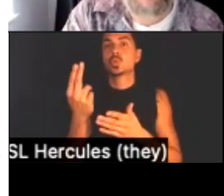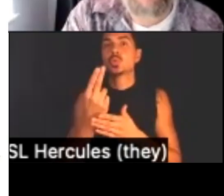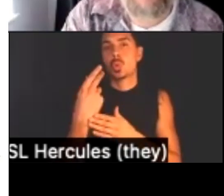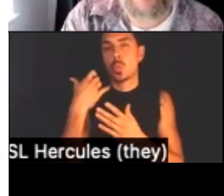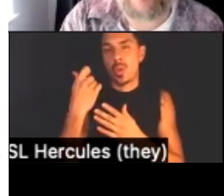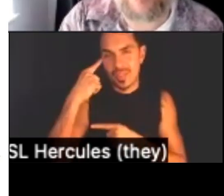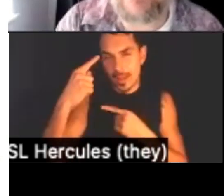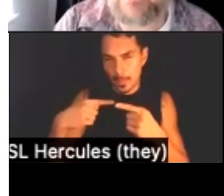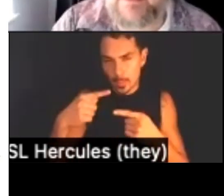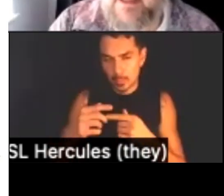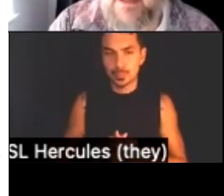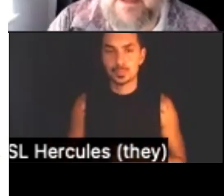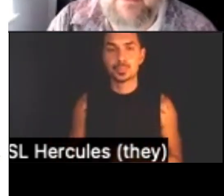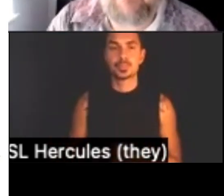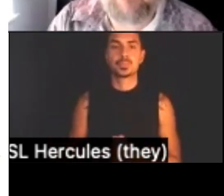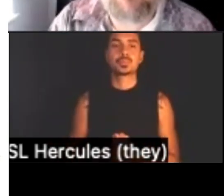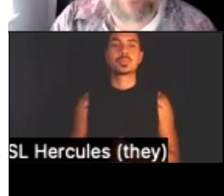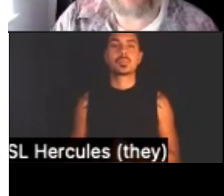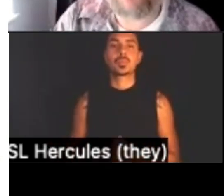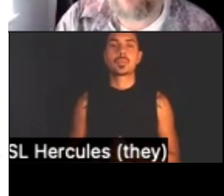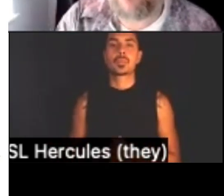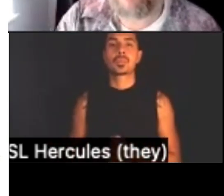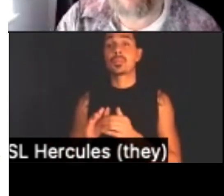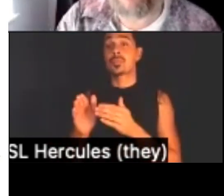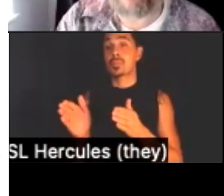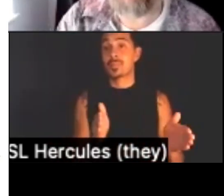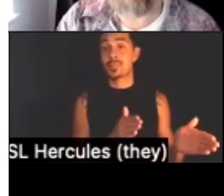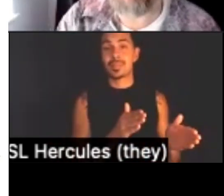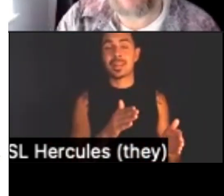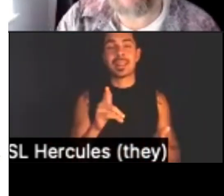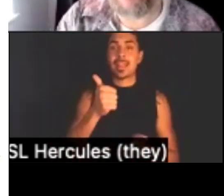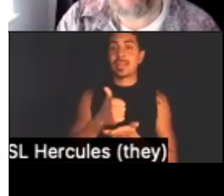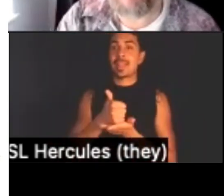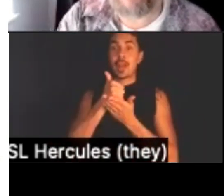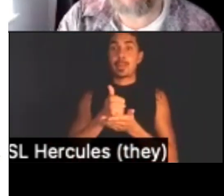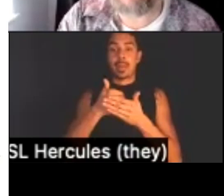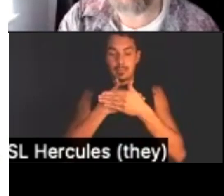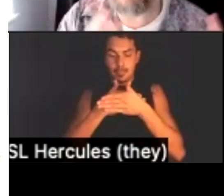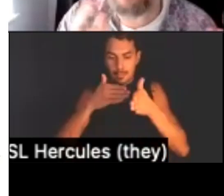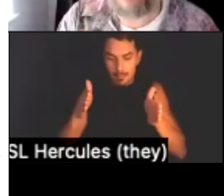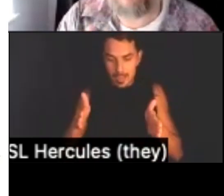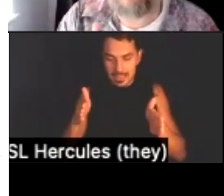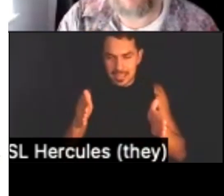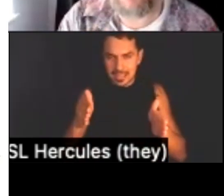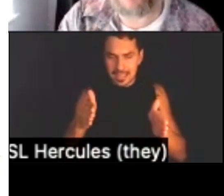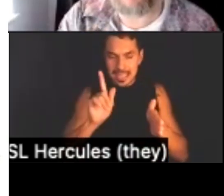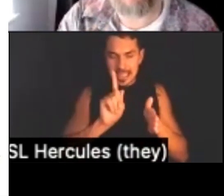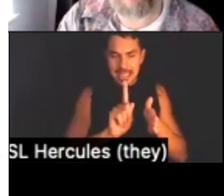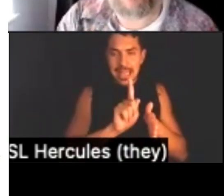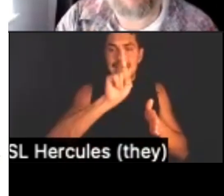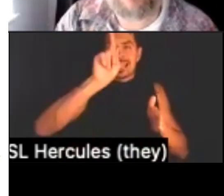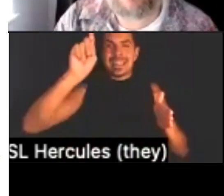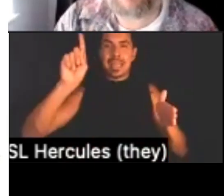We want to think outside of the box. We want to think about if you as a provider